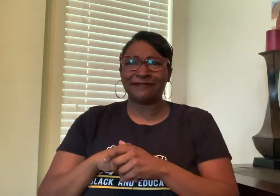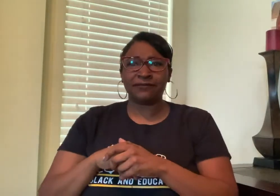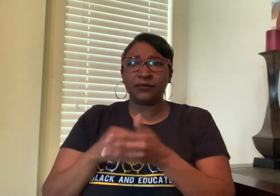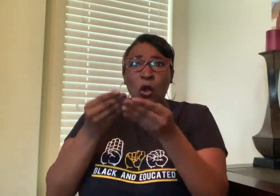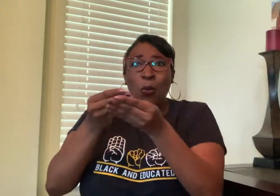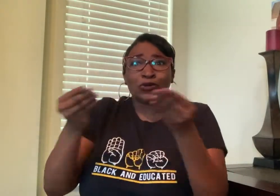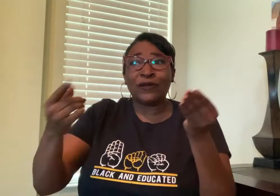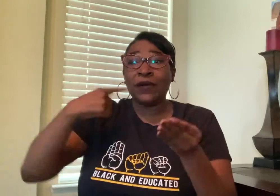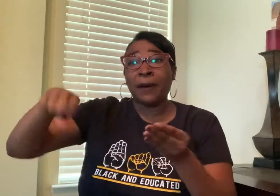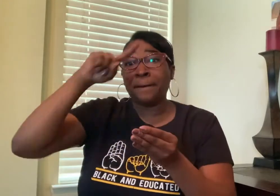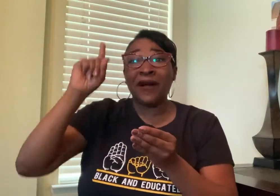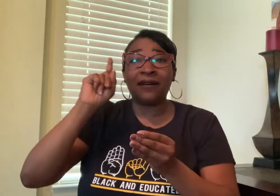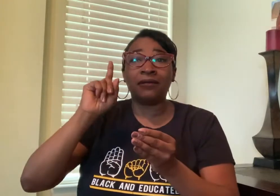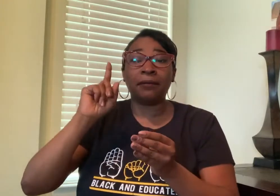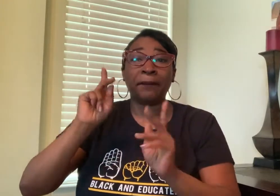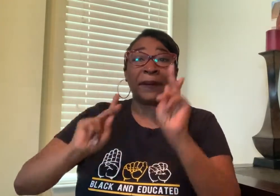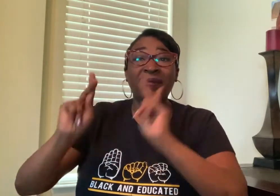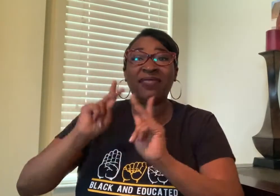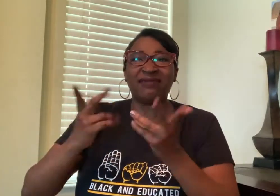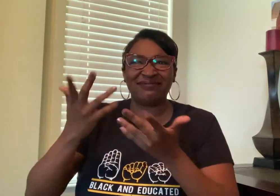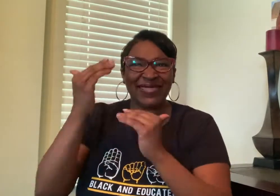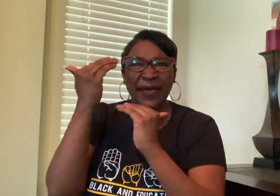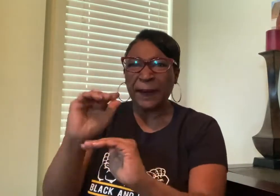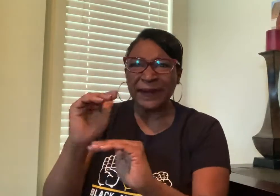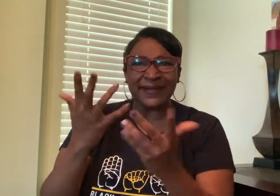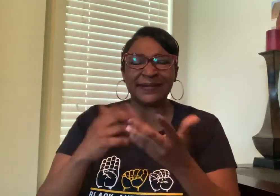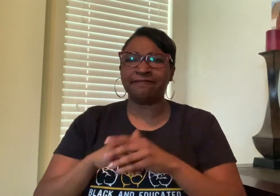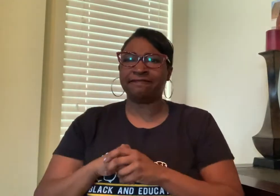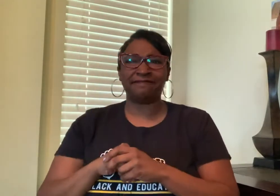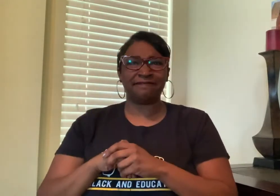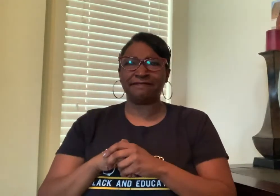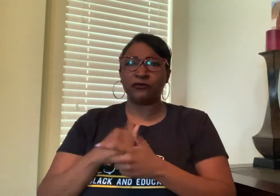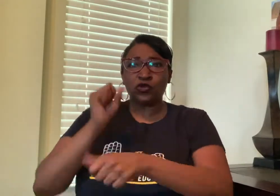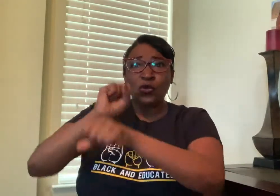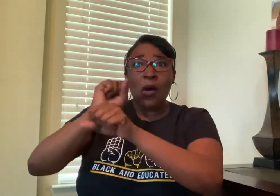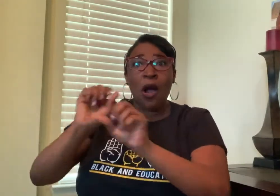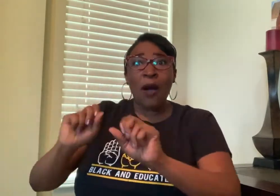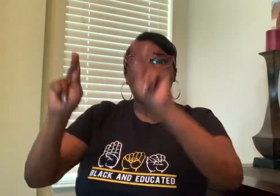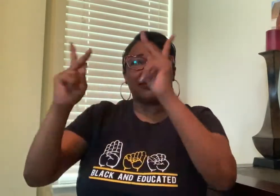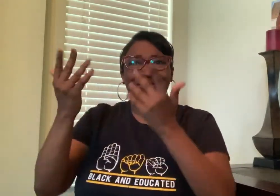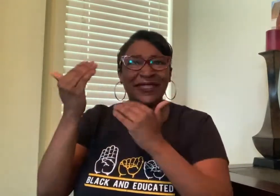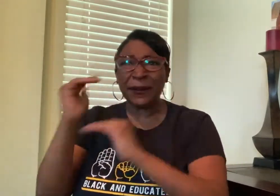for black families, limited resources for the black community, lack of job opportunities,